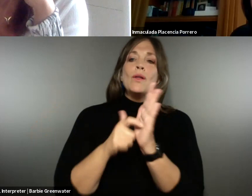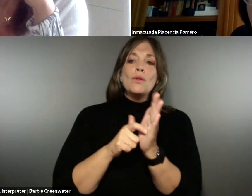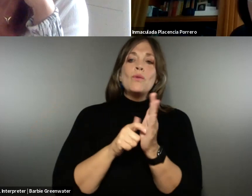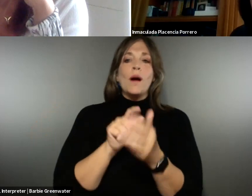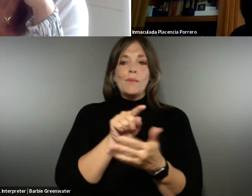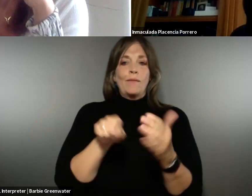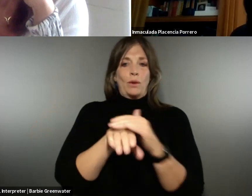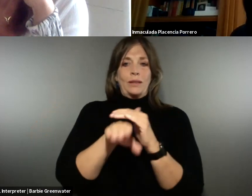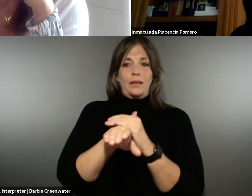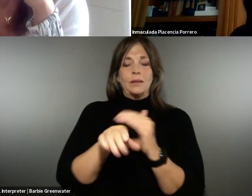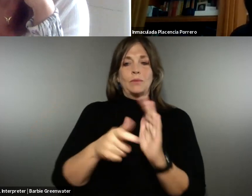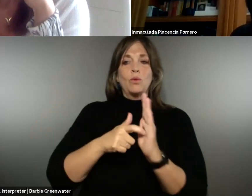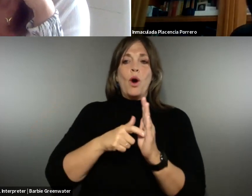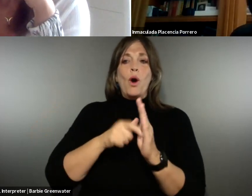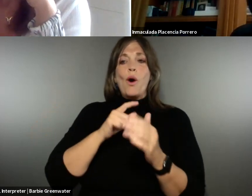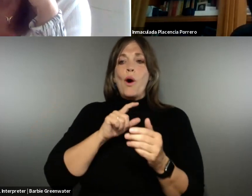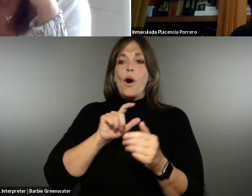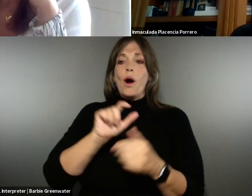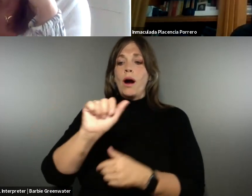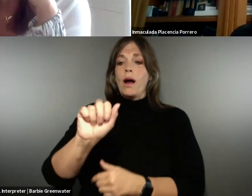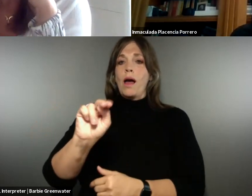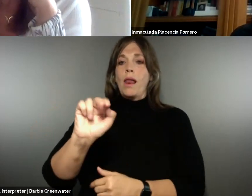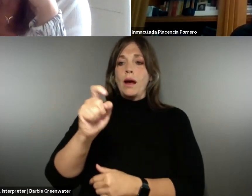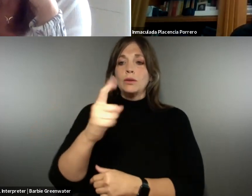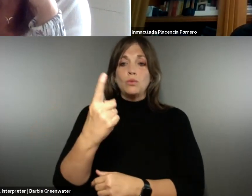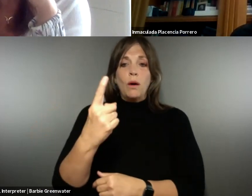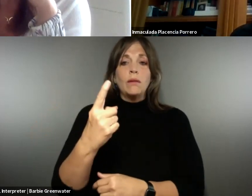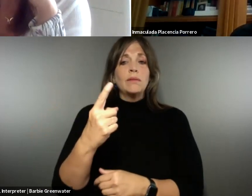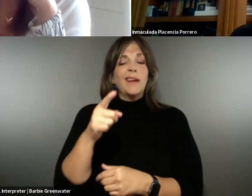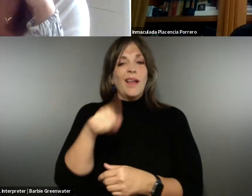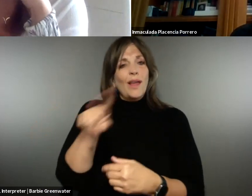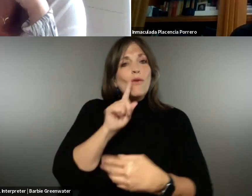Now, the requirements, the accessibility requirements of the